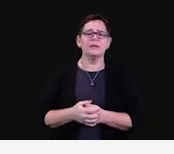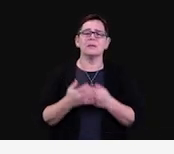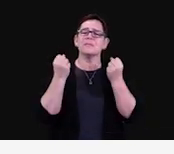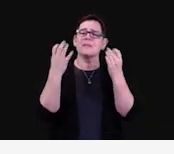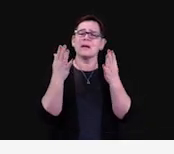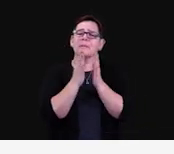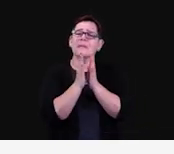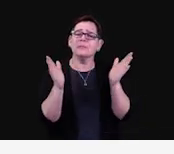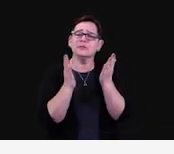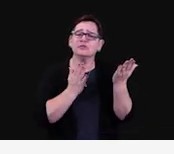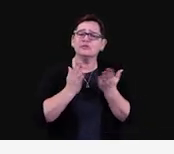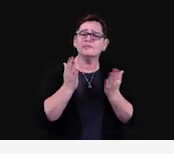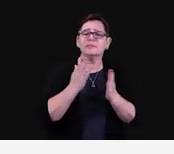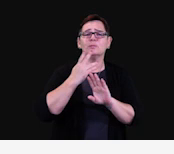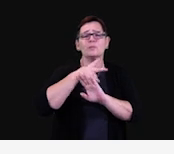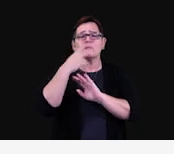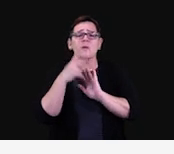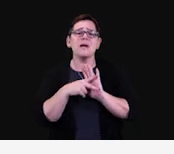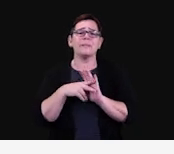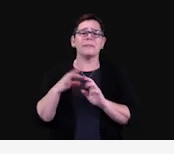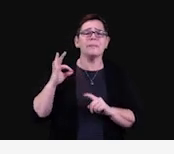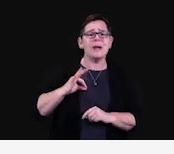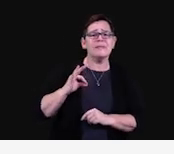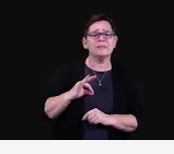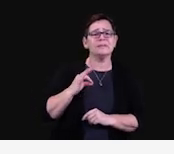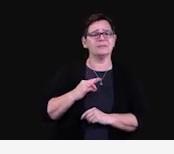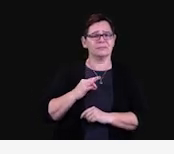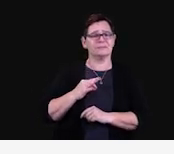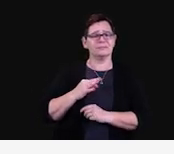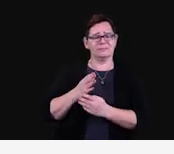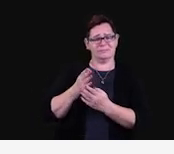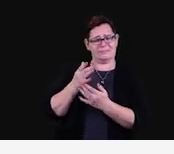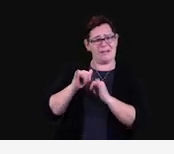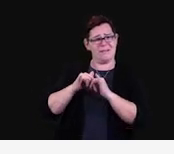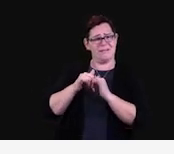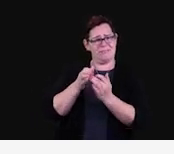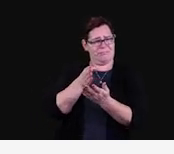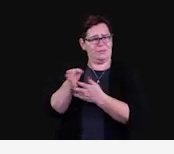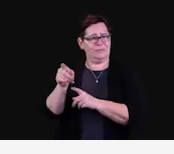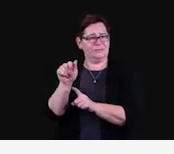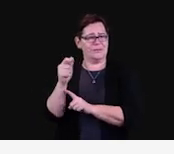Many public services, programs, and benefits are made possible through taxes.